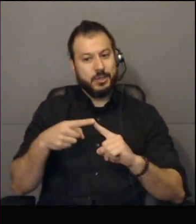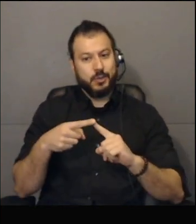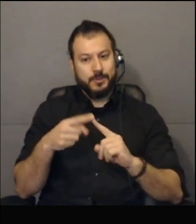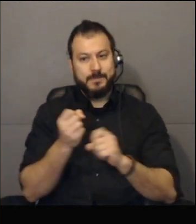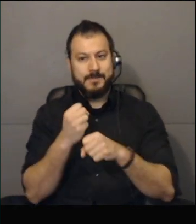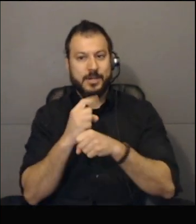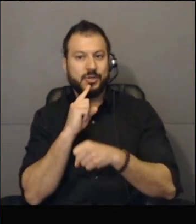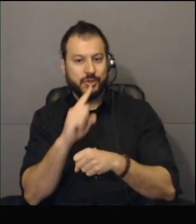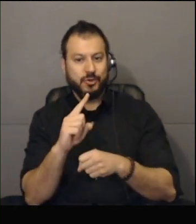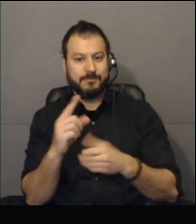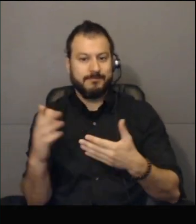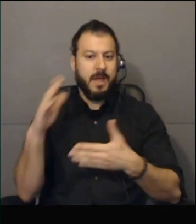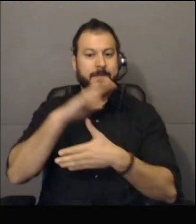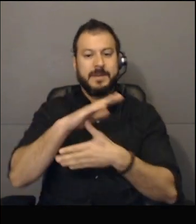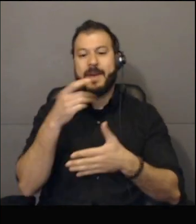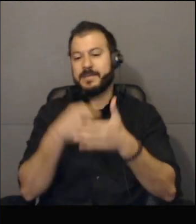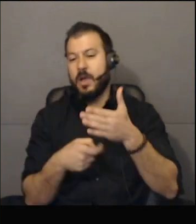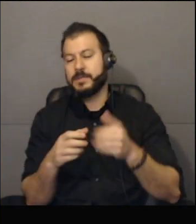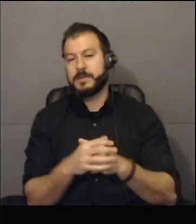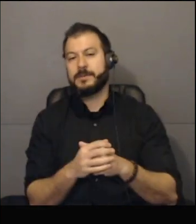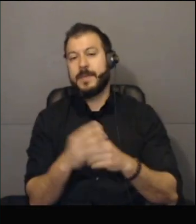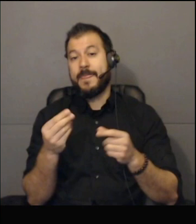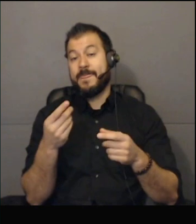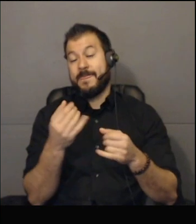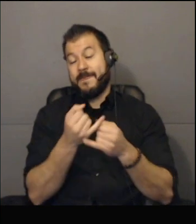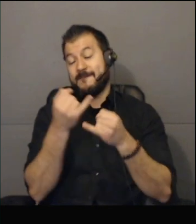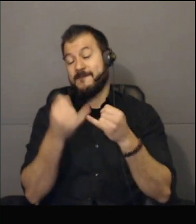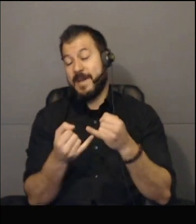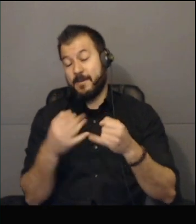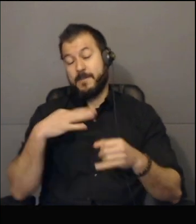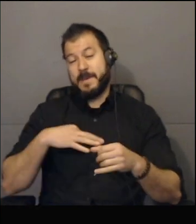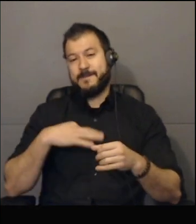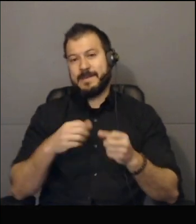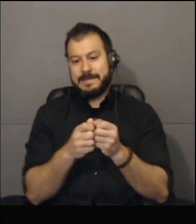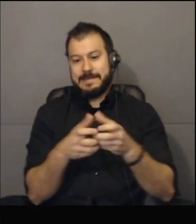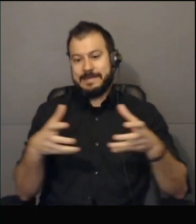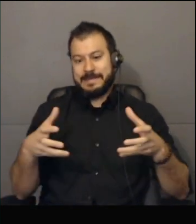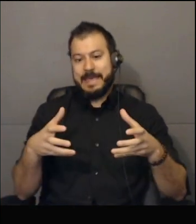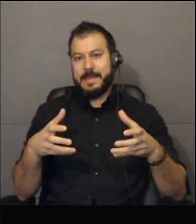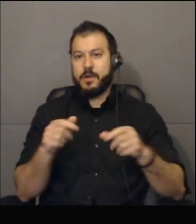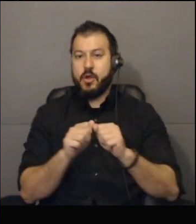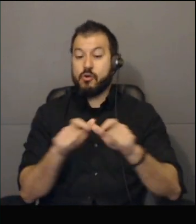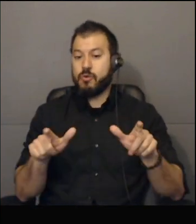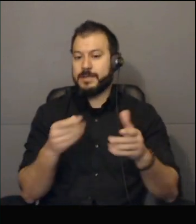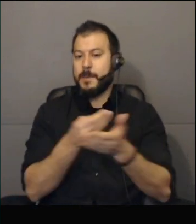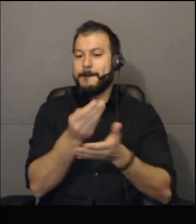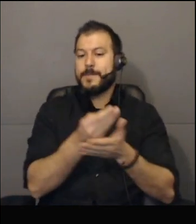And final benefit is scaling instances across purchase options.